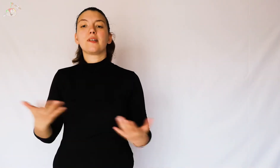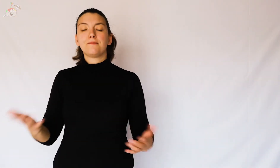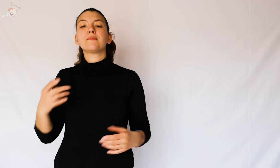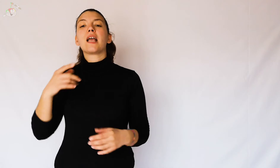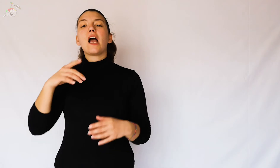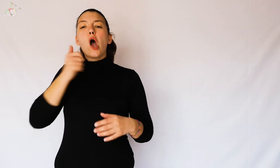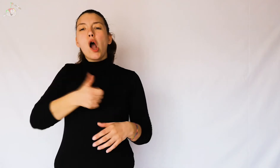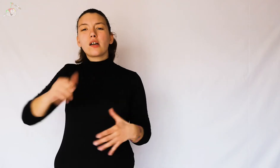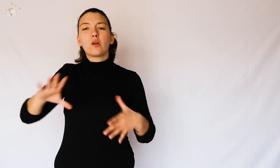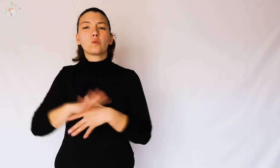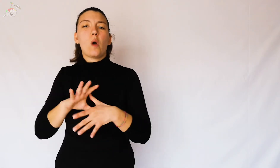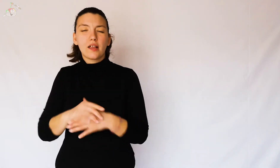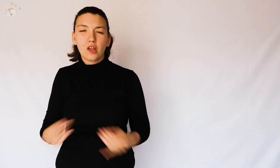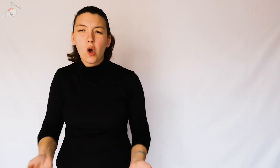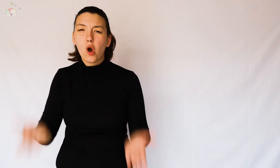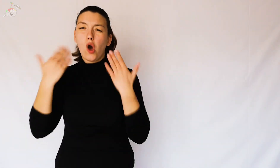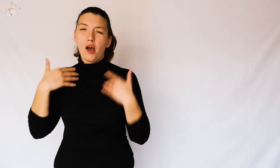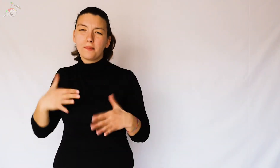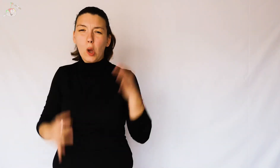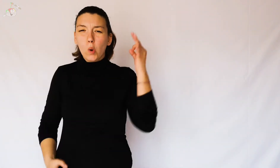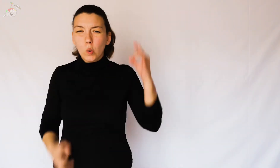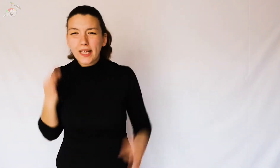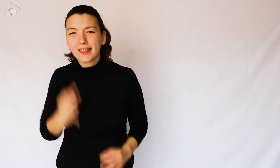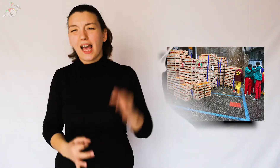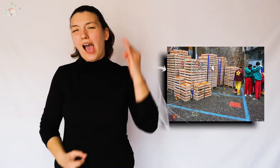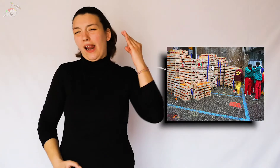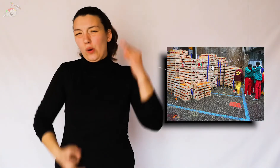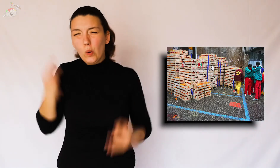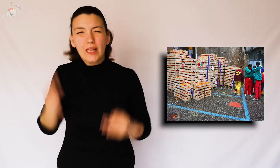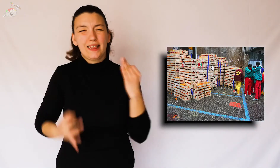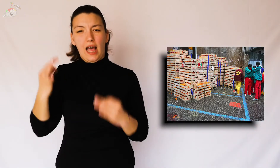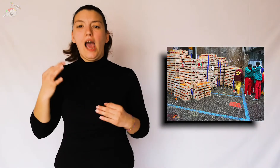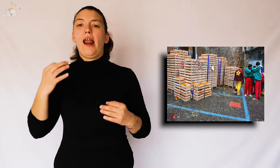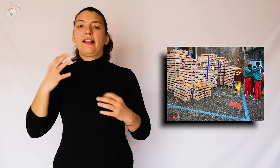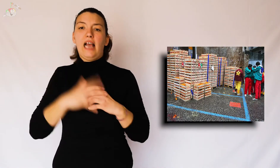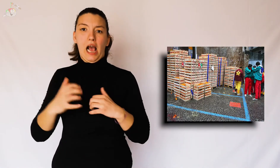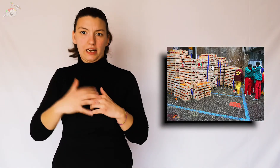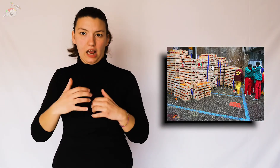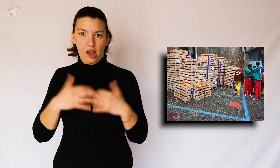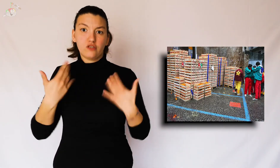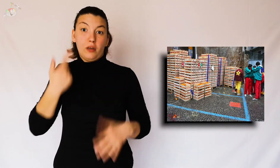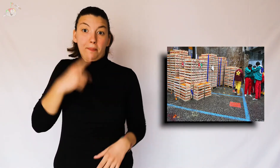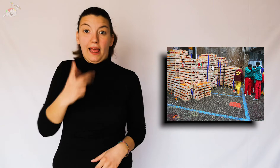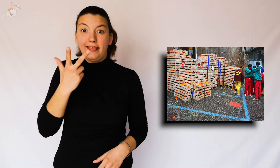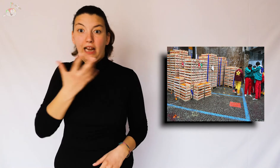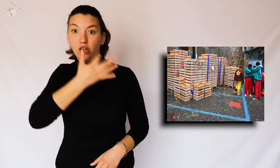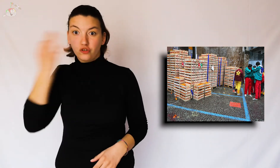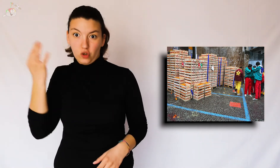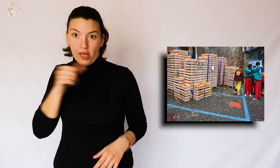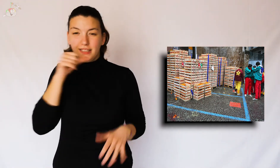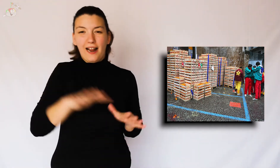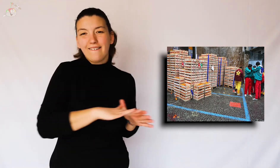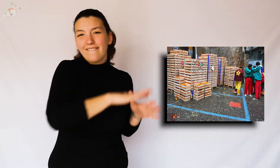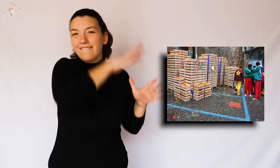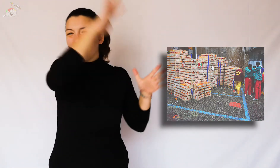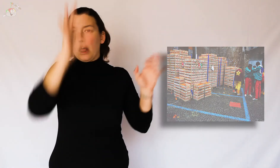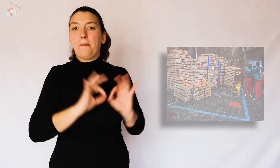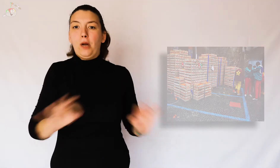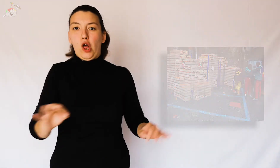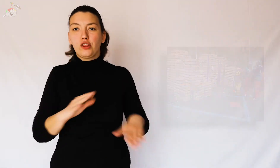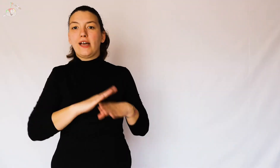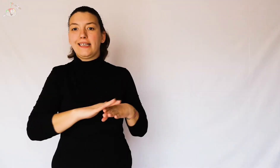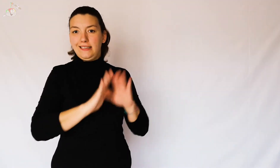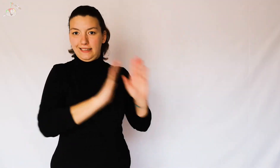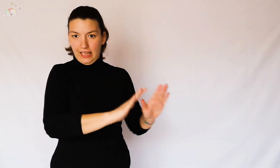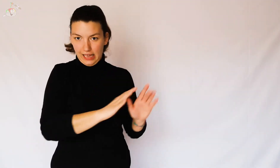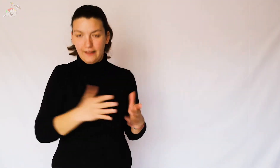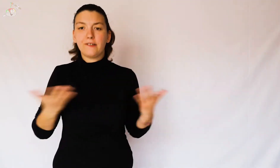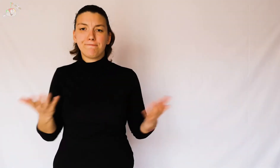Each team buys quintals and quintals of oranges, also necessary as a reserve for the three days.